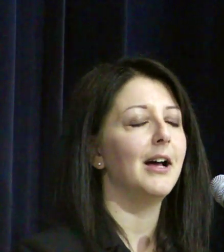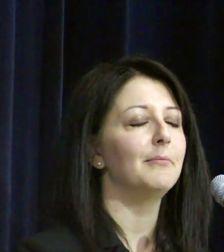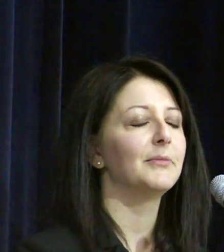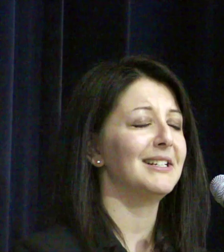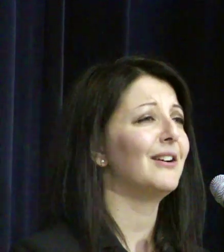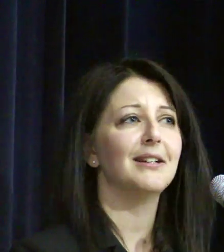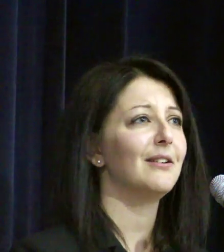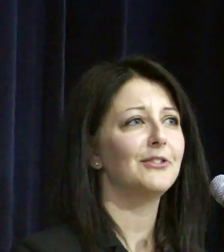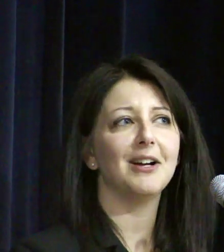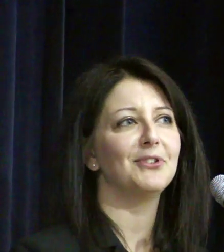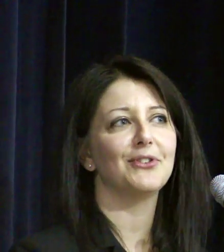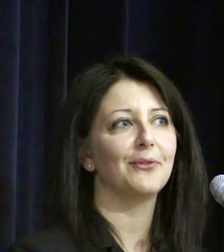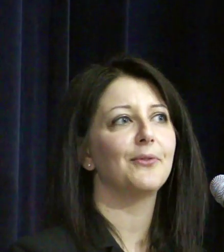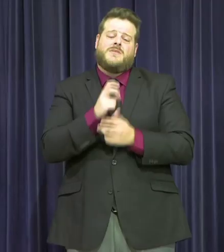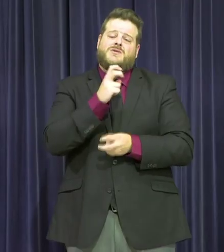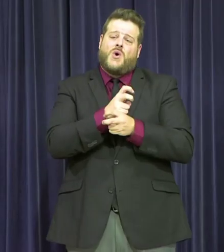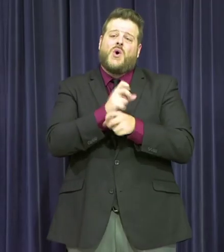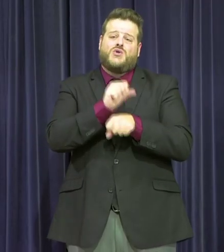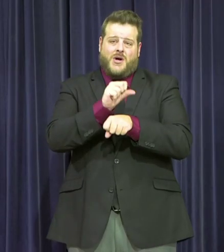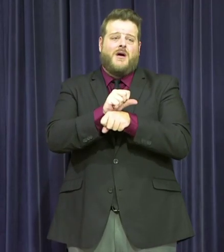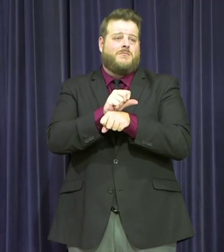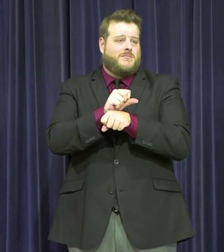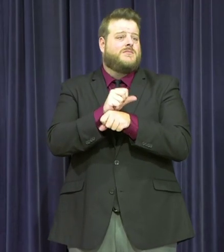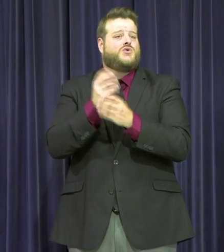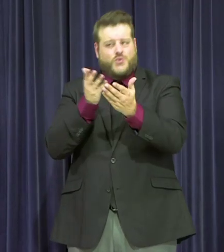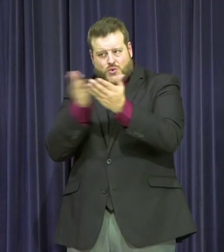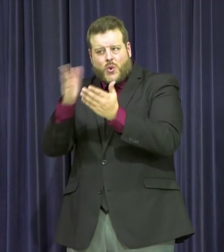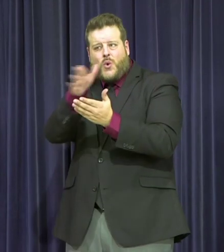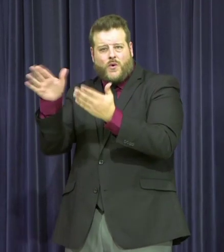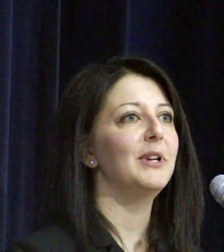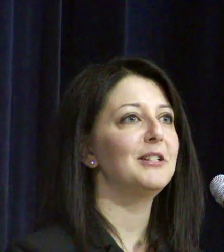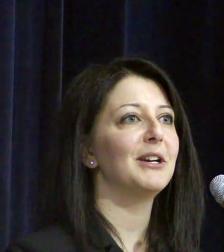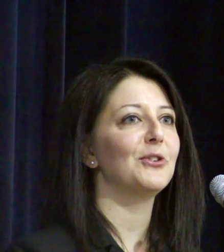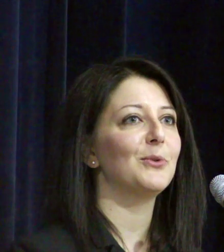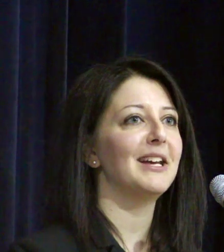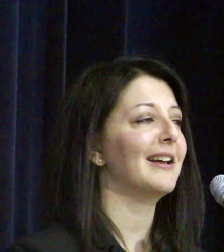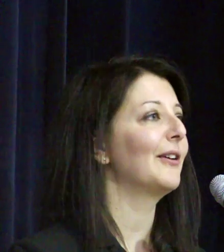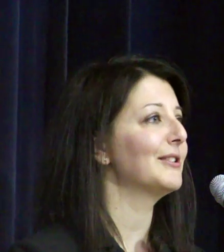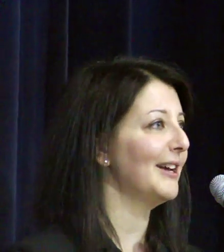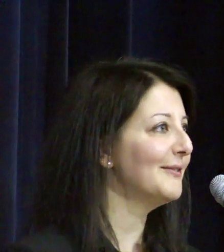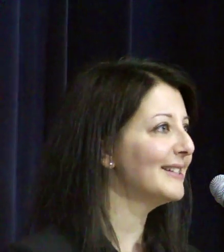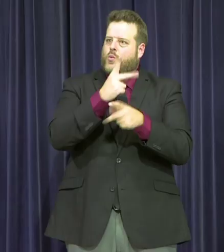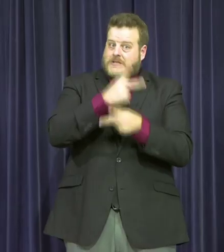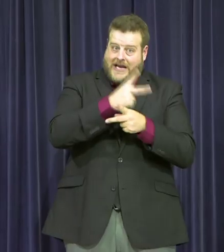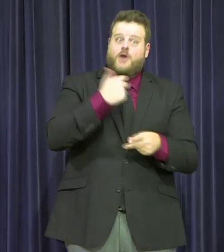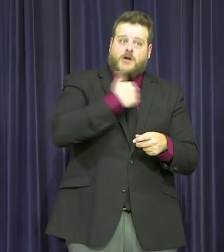It's a hard job to serve the community. We need to make sure we are taking care of ourselves.